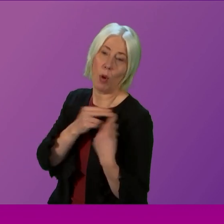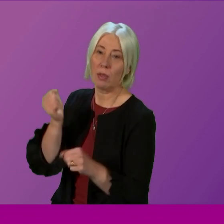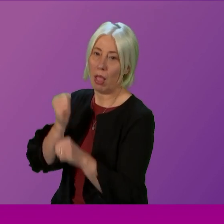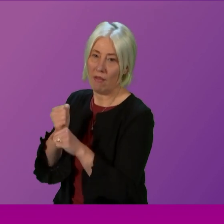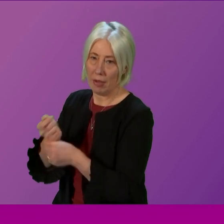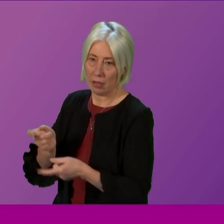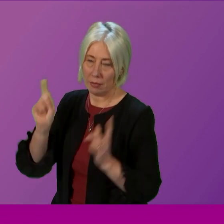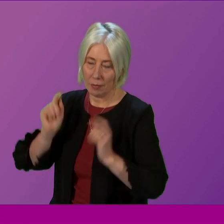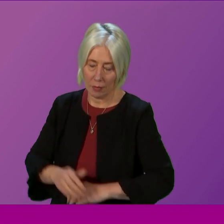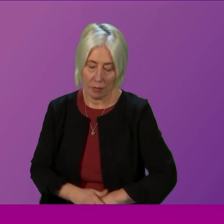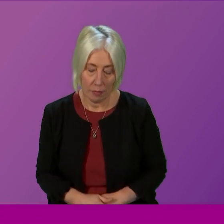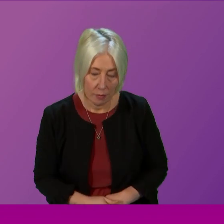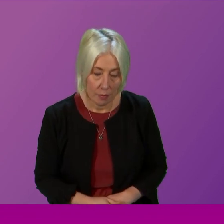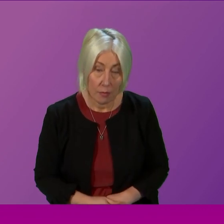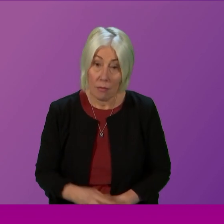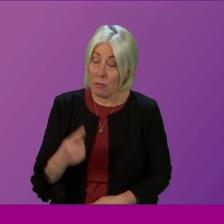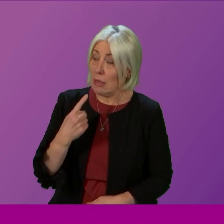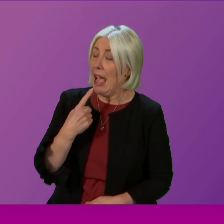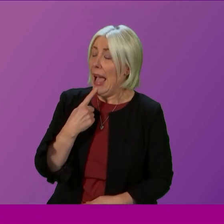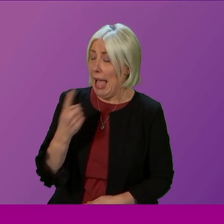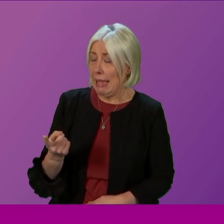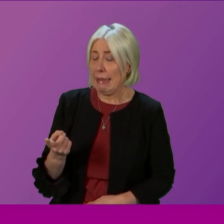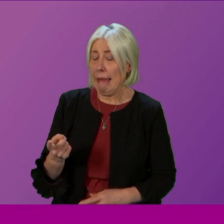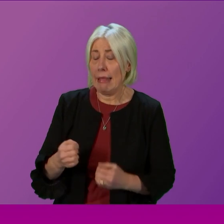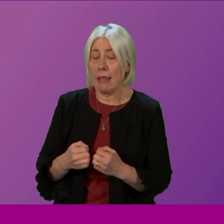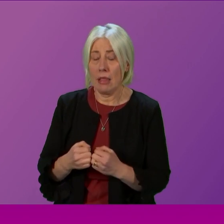I will tell the First Minister what is derisory. Derisory is giving a